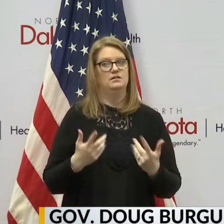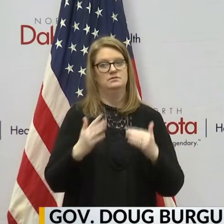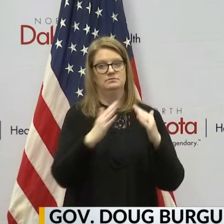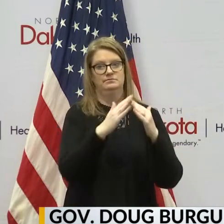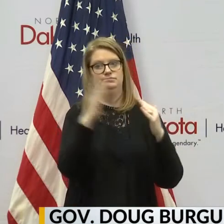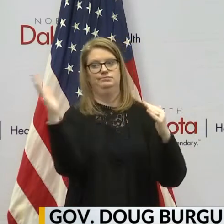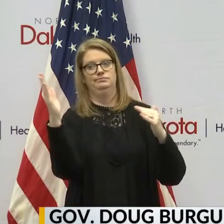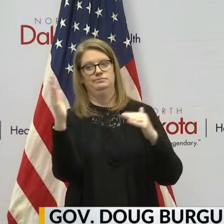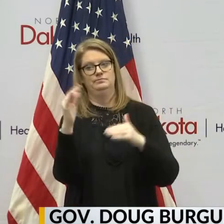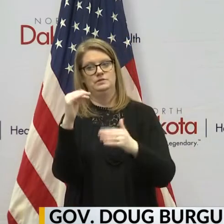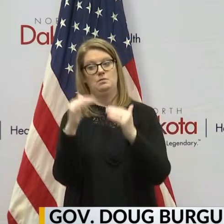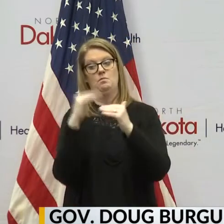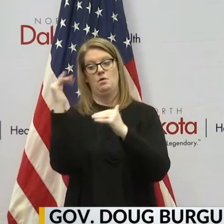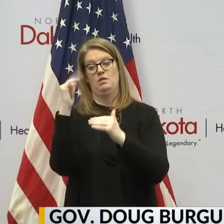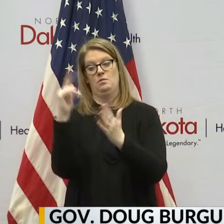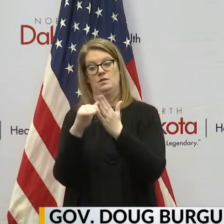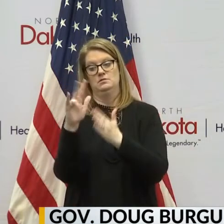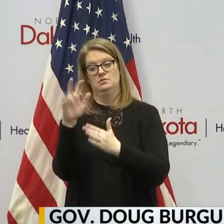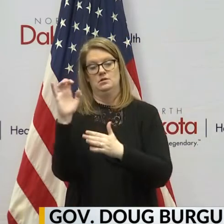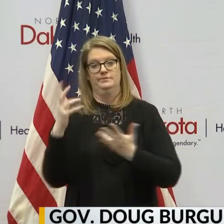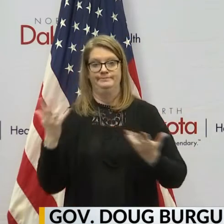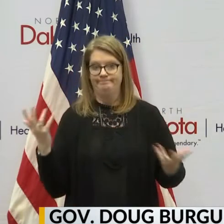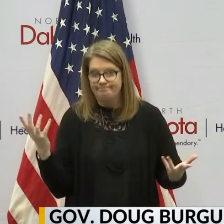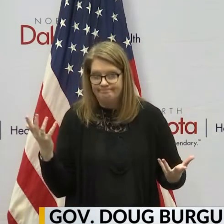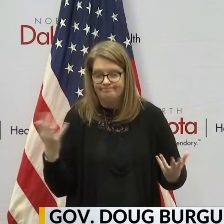OR WE COULD TALK THAT ON THE